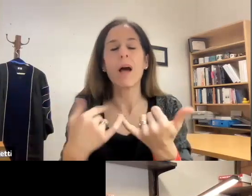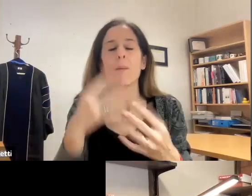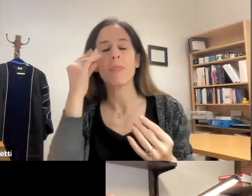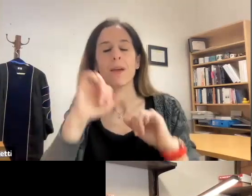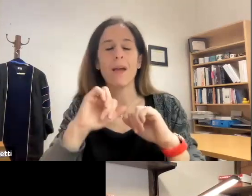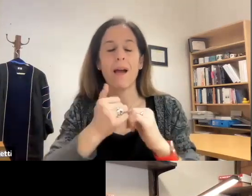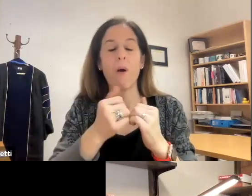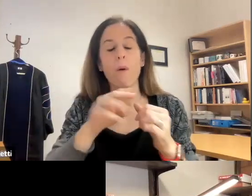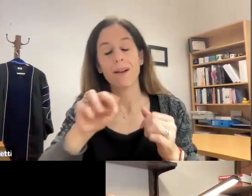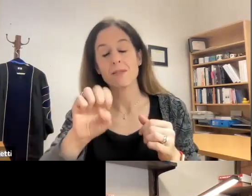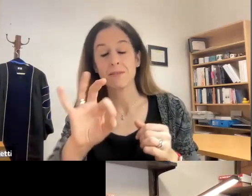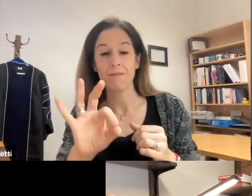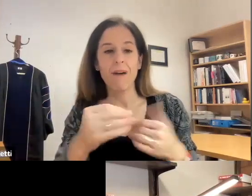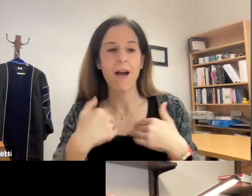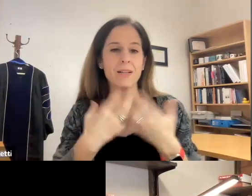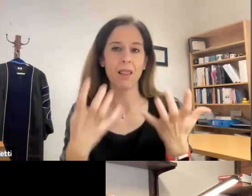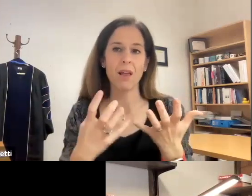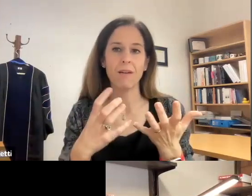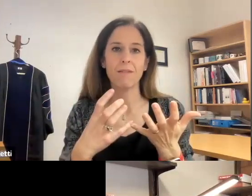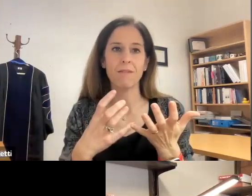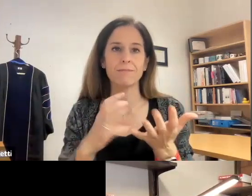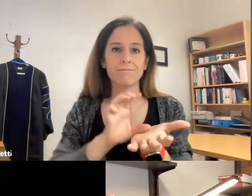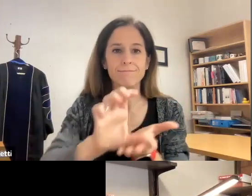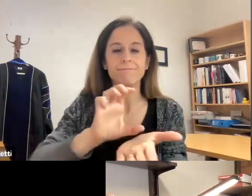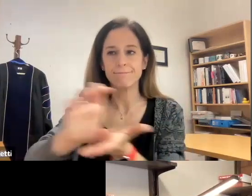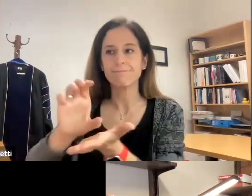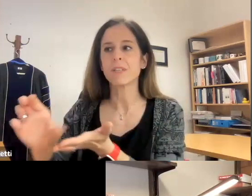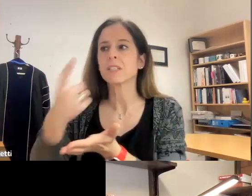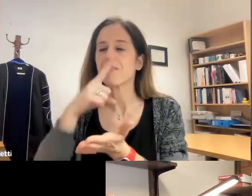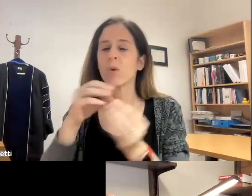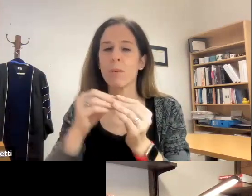So for example, now I'm thinking about now NSF has a